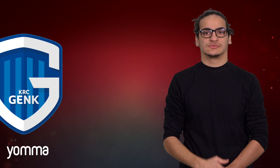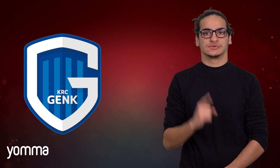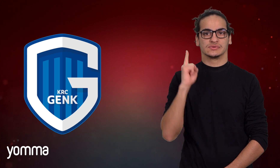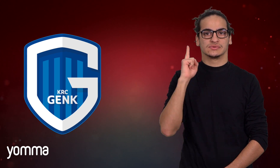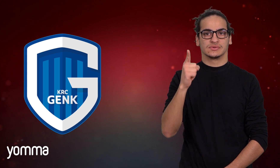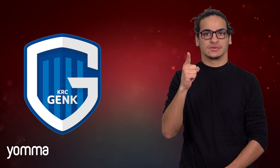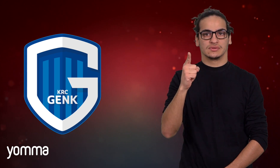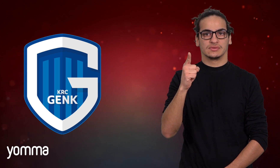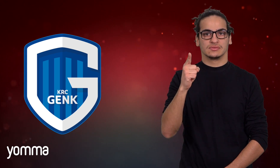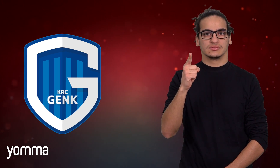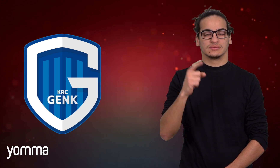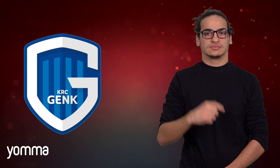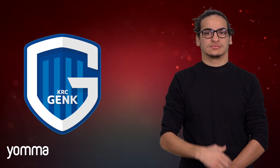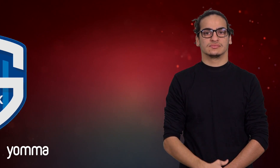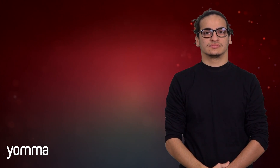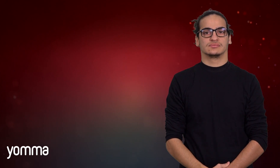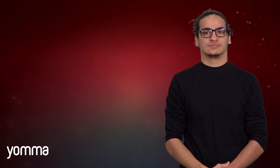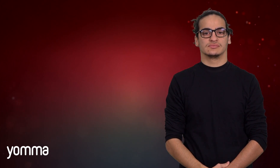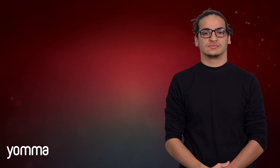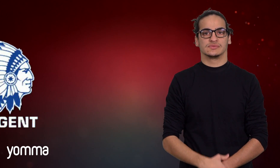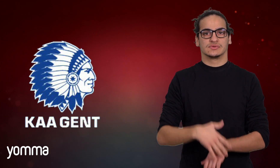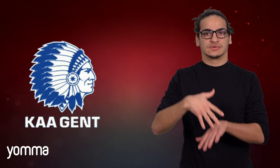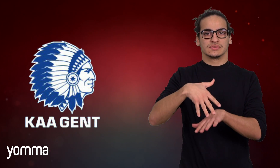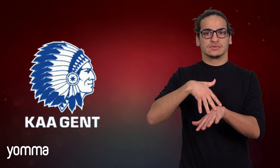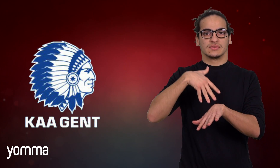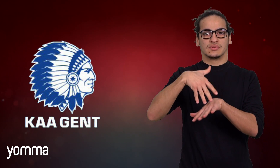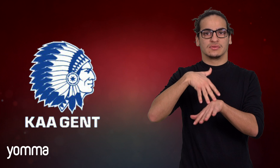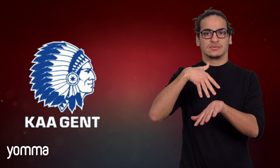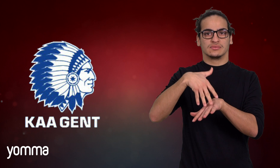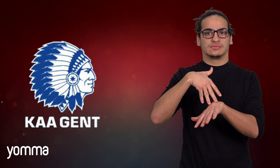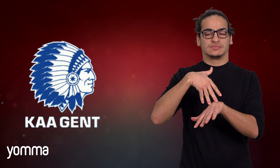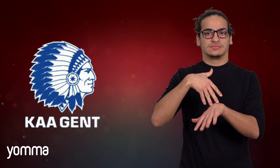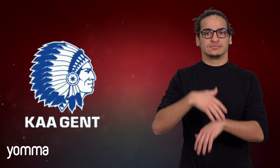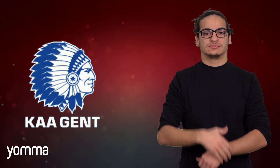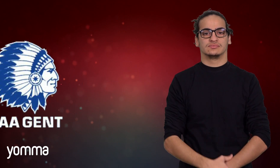KRC Genk KAA Gent